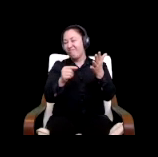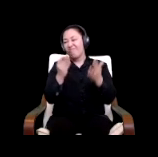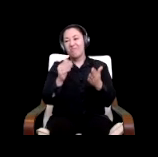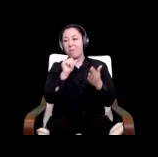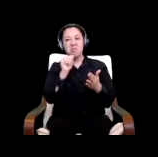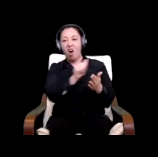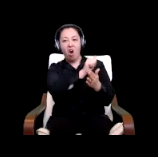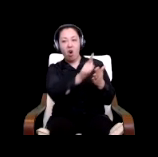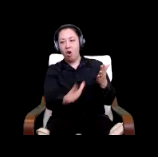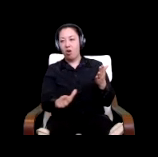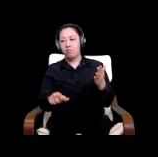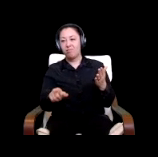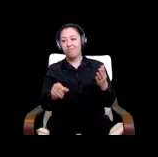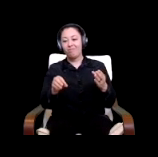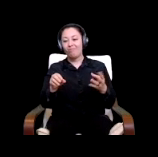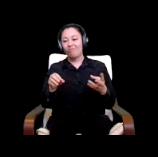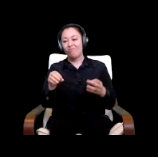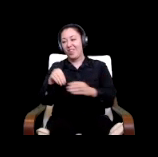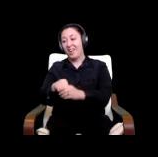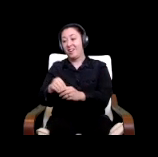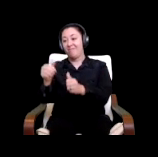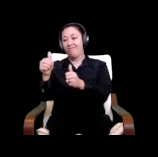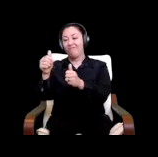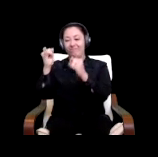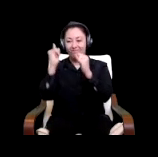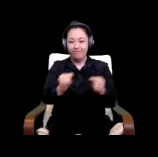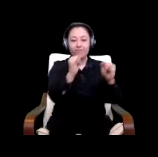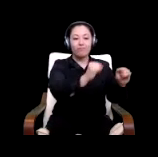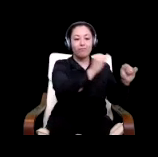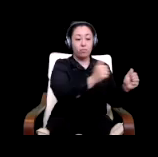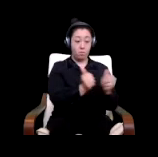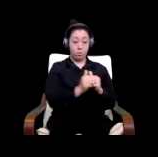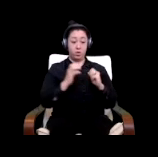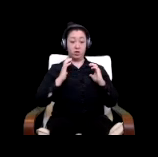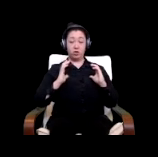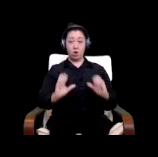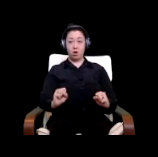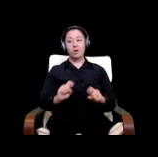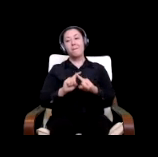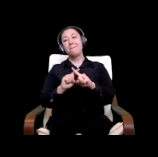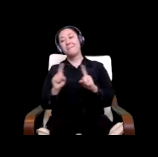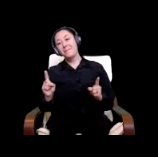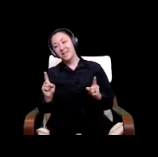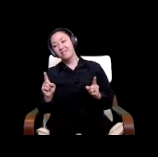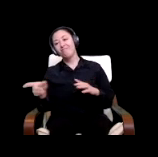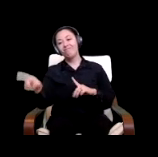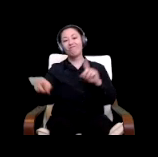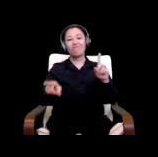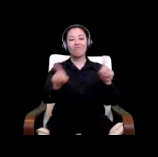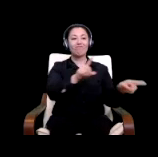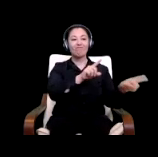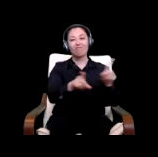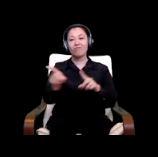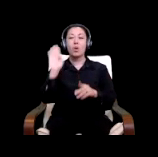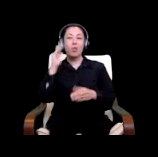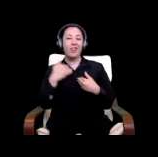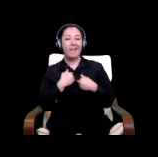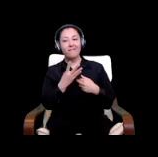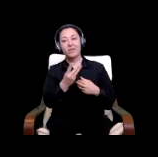single student with CHARGE. However generally, students are exhibiting several of those.